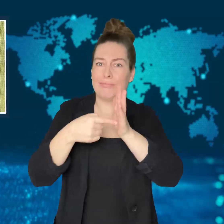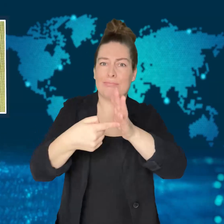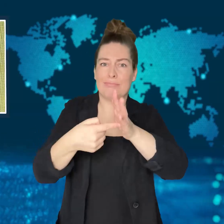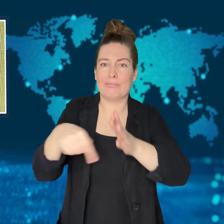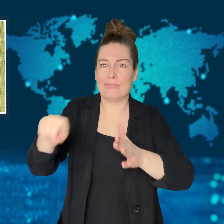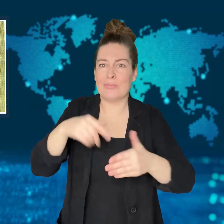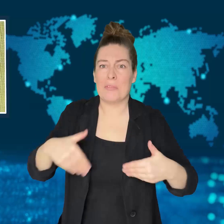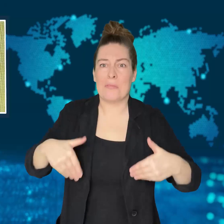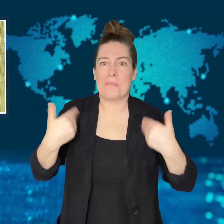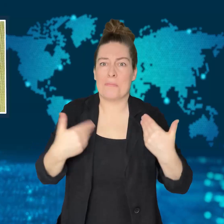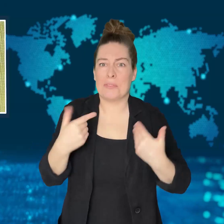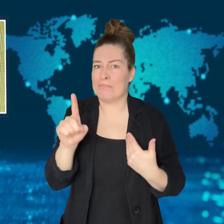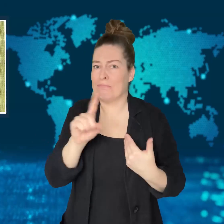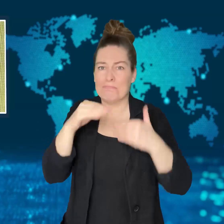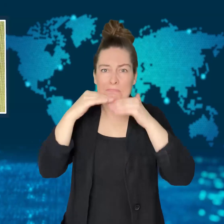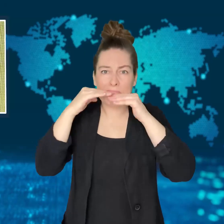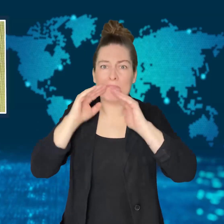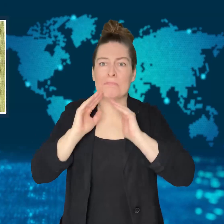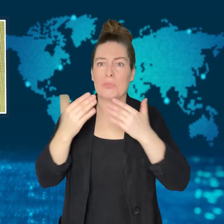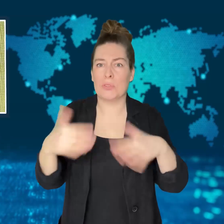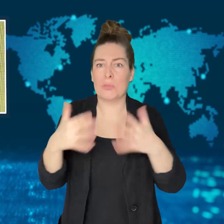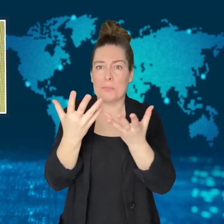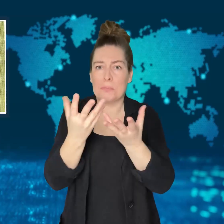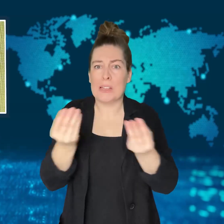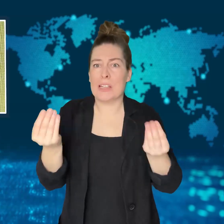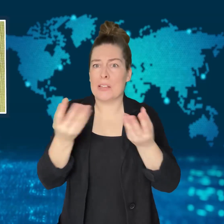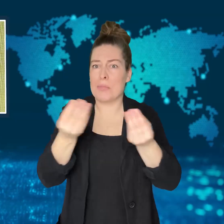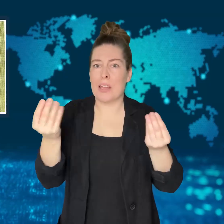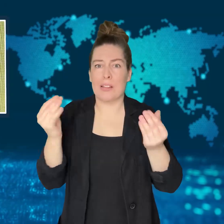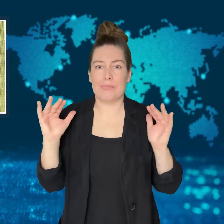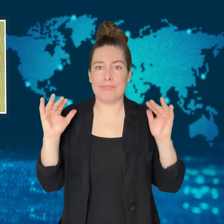the country to express their frustrations